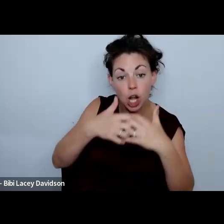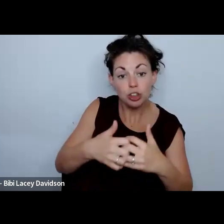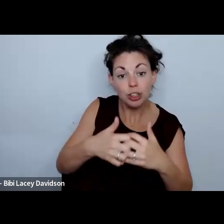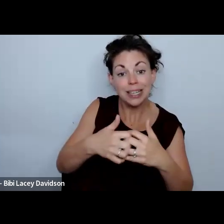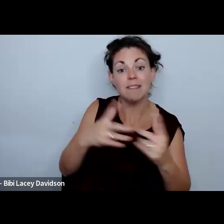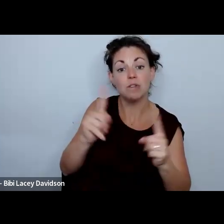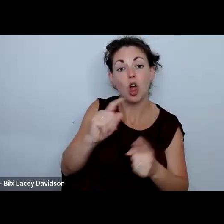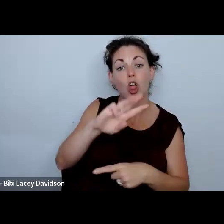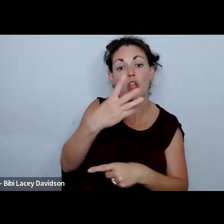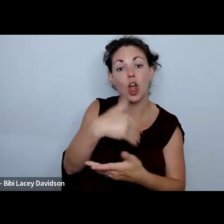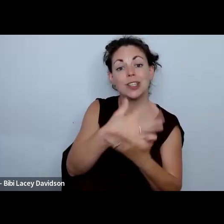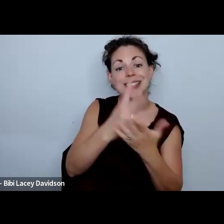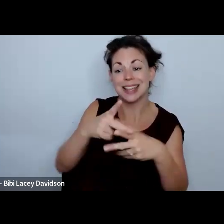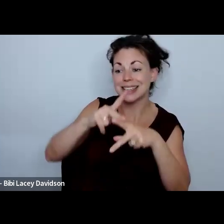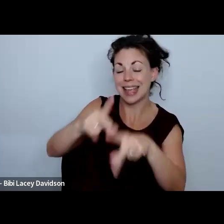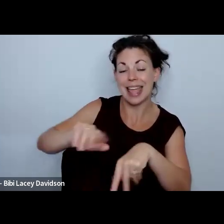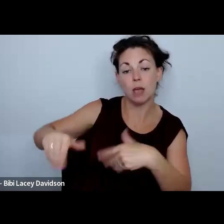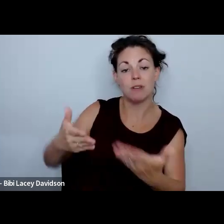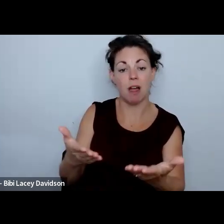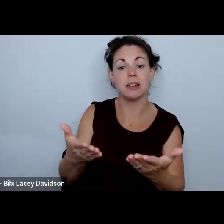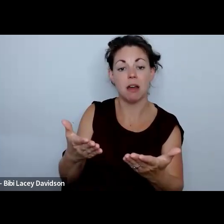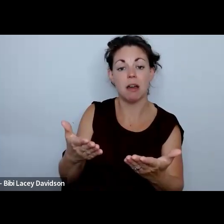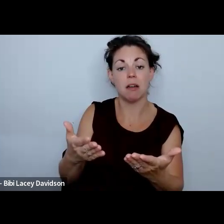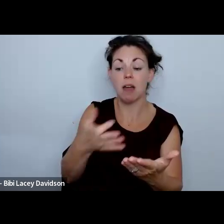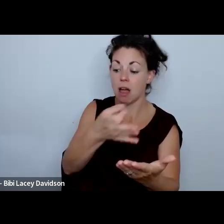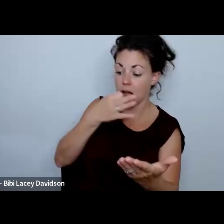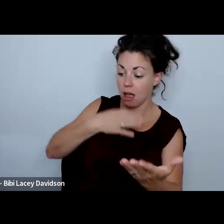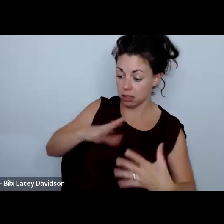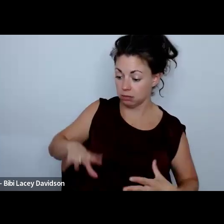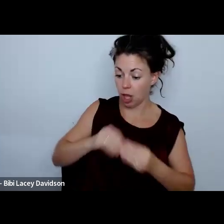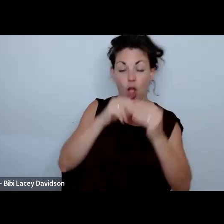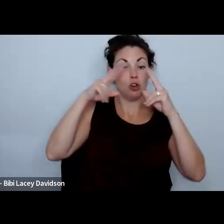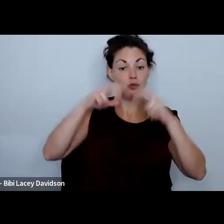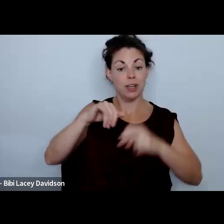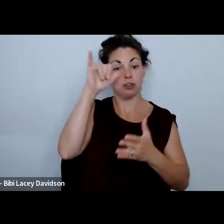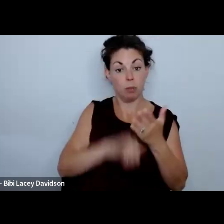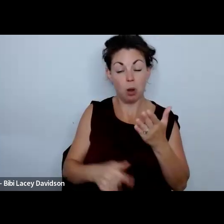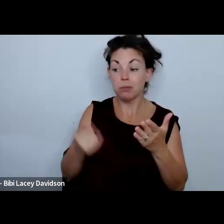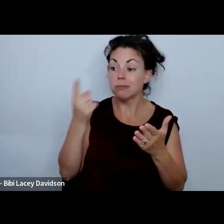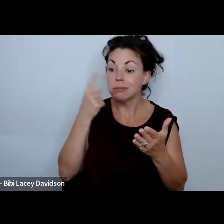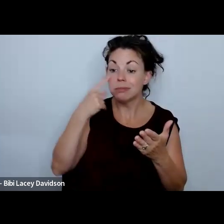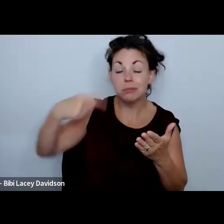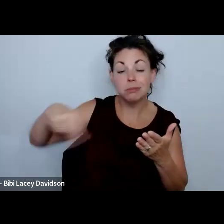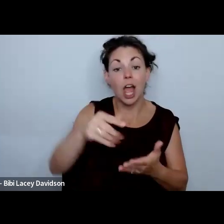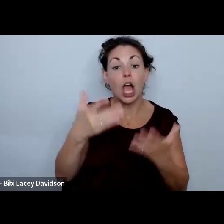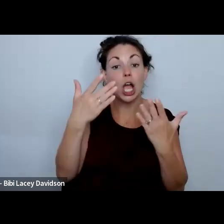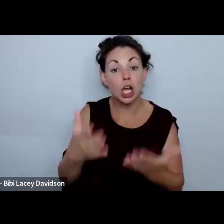they could do it better. After I submitted the report, the trust commissioned me to write a monthly newsletter on